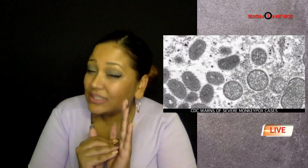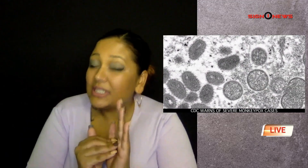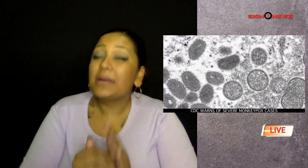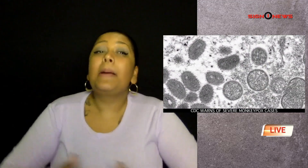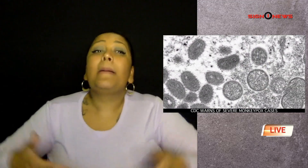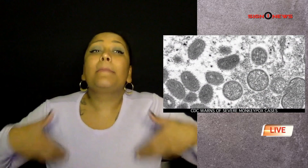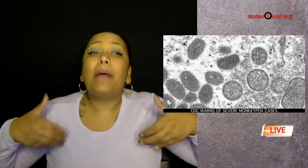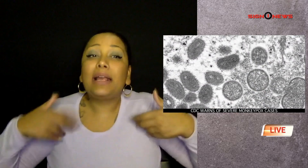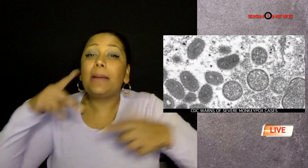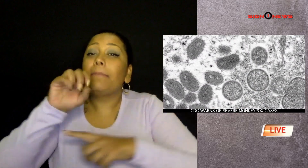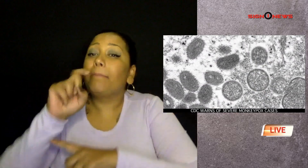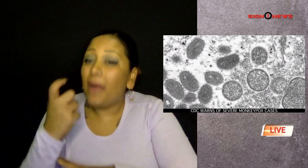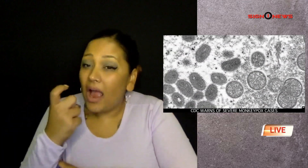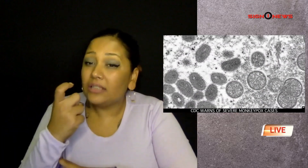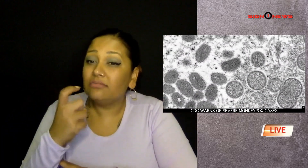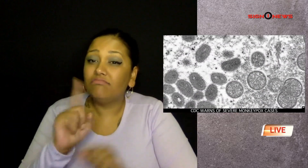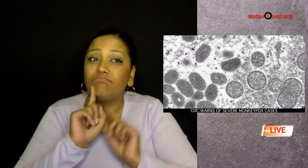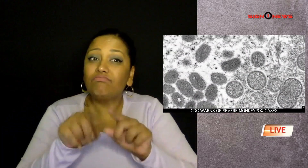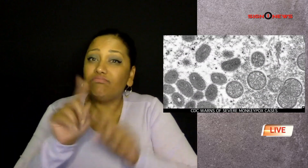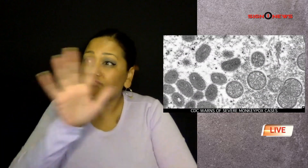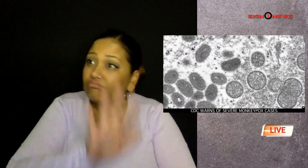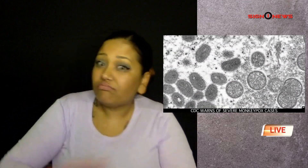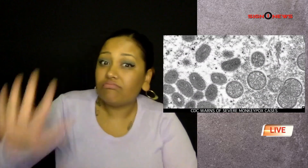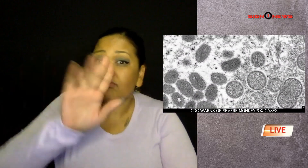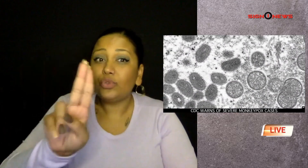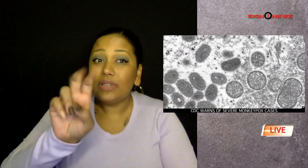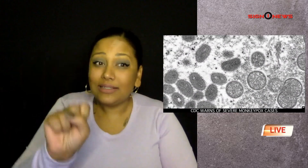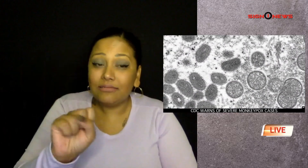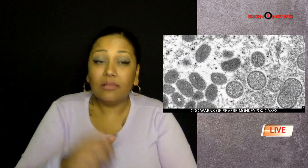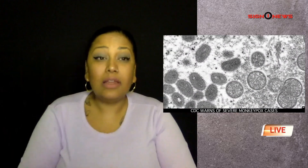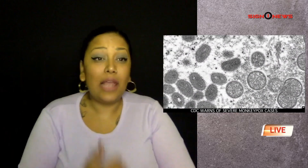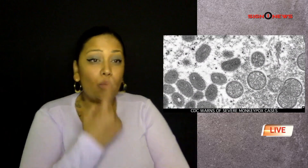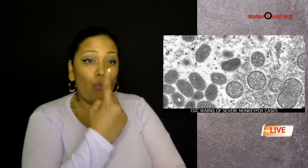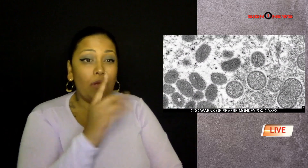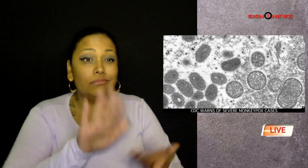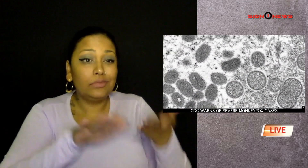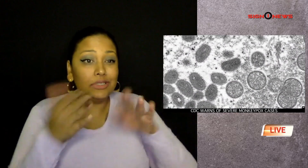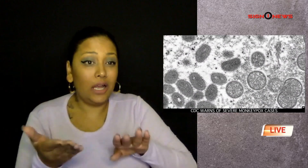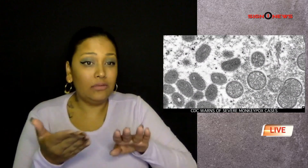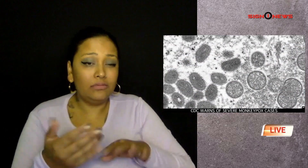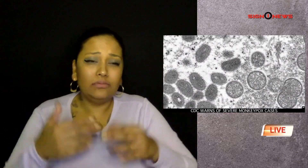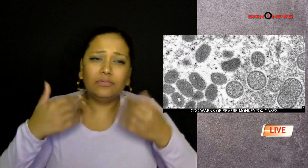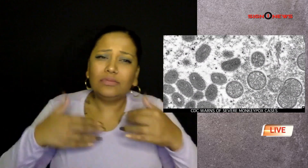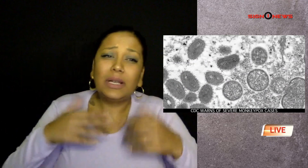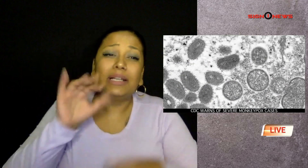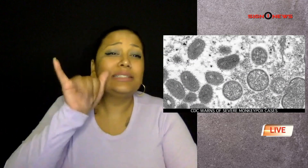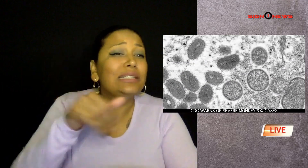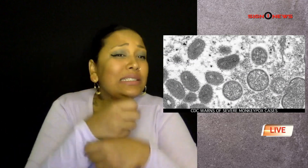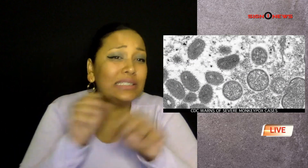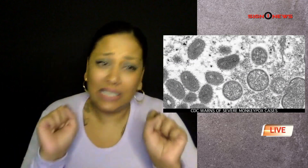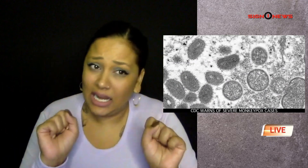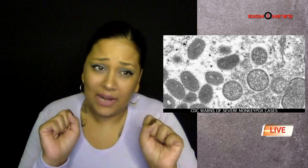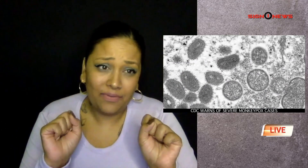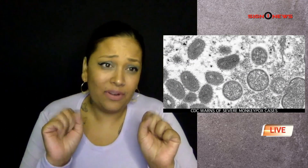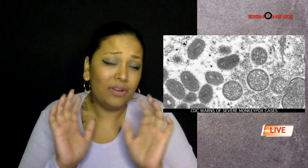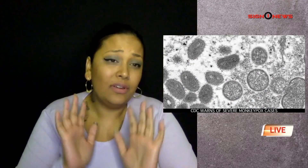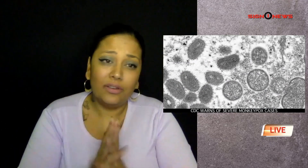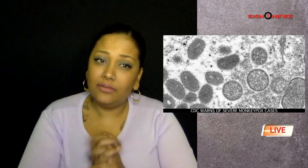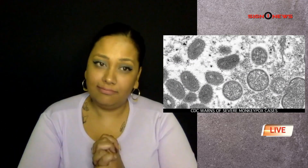There have been more than 25,000 monkeypox cases reported in the US and one death. Stay safe.